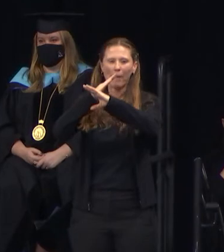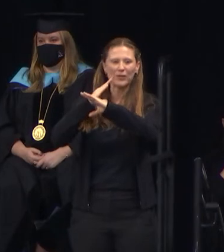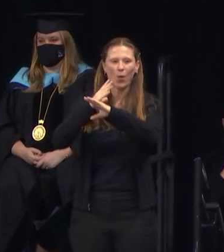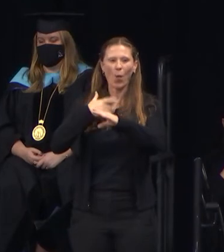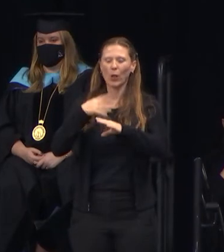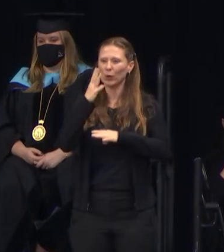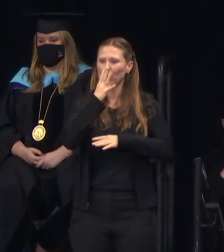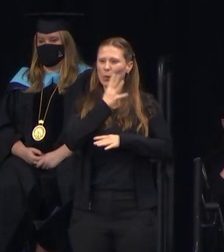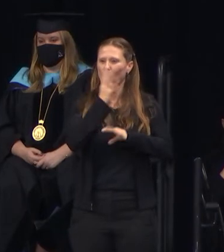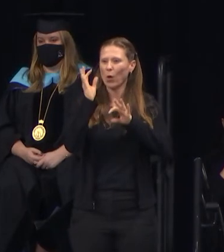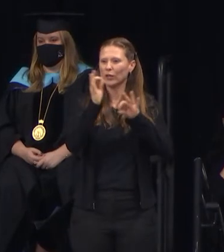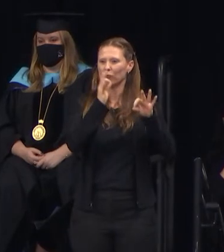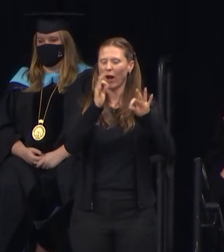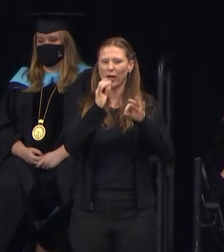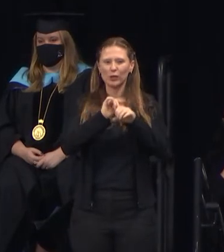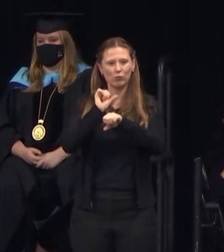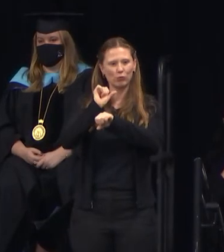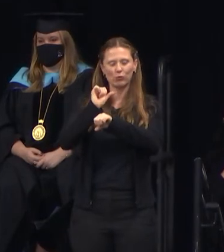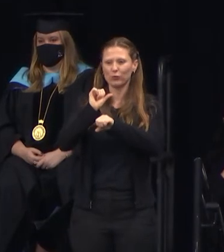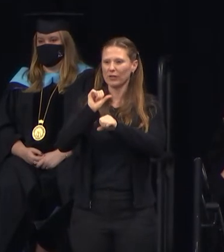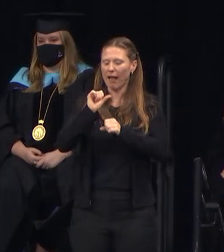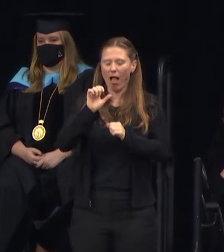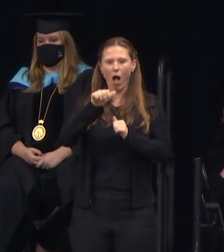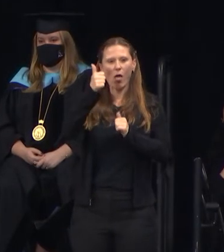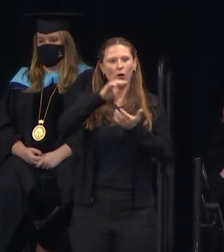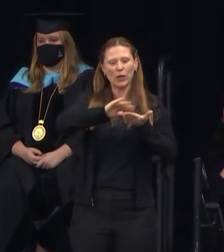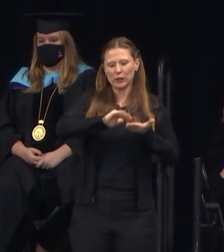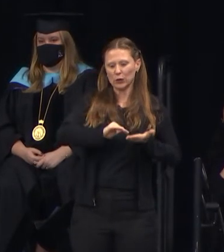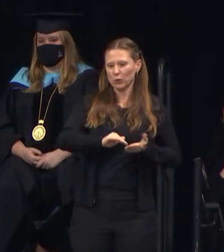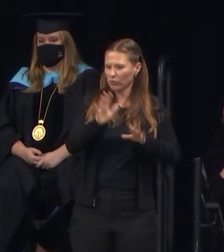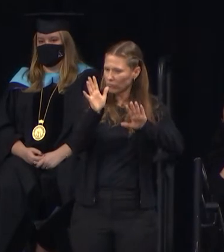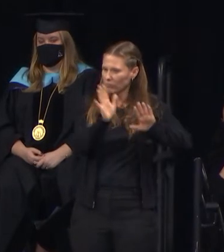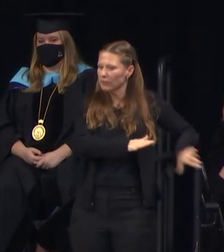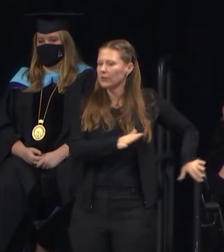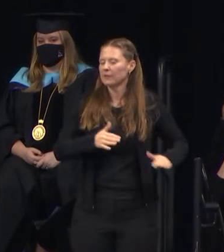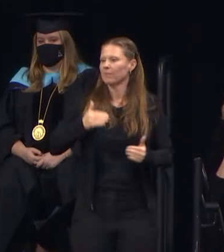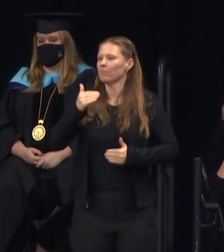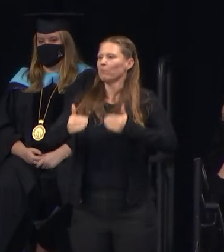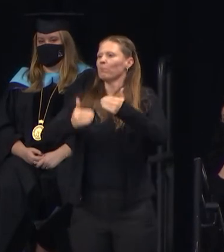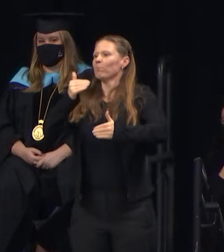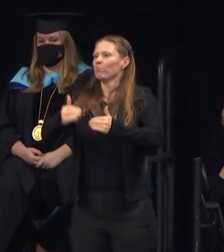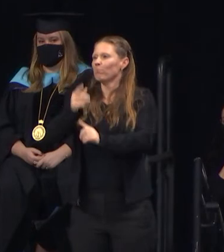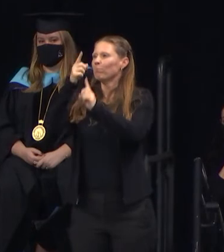and you conquered every excuse that would have prevented you from sitting where you are today.